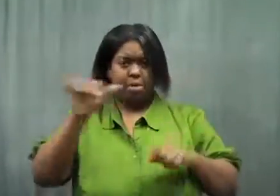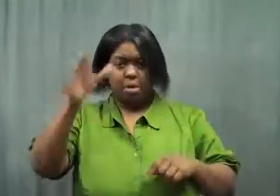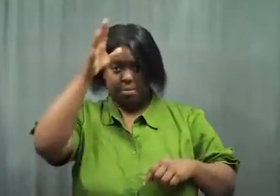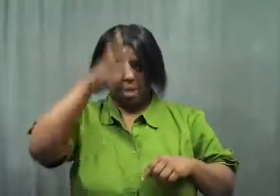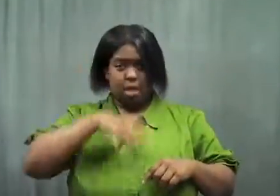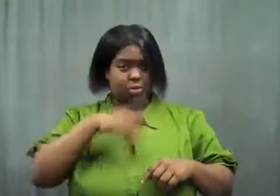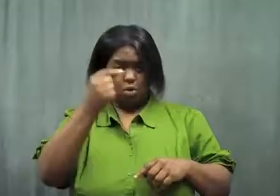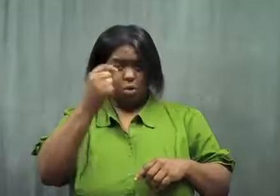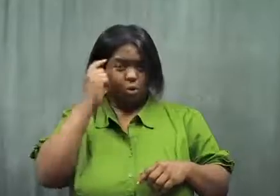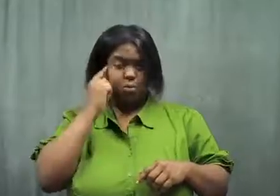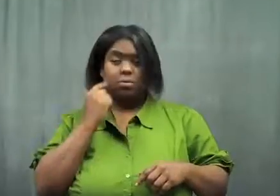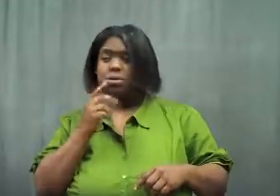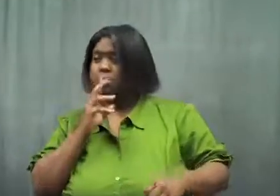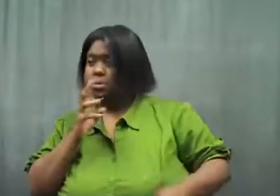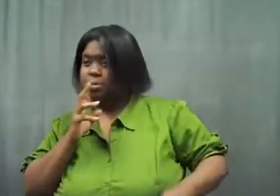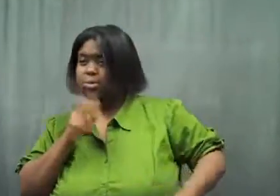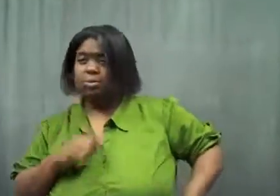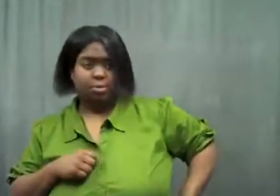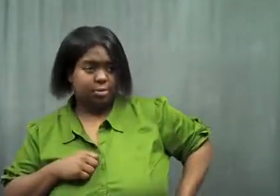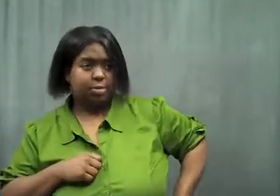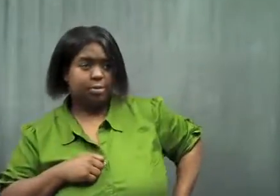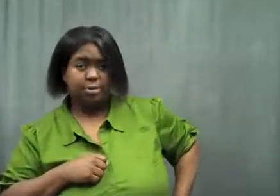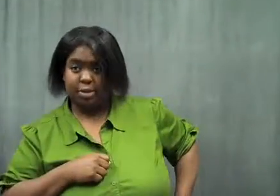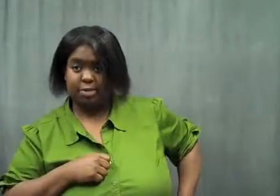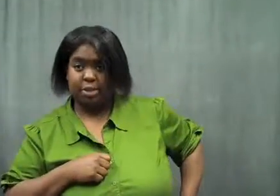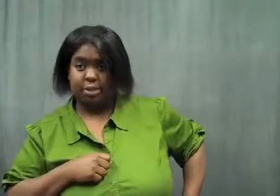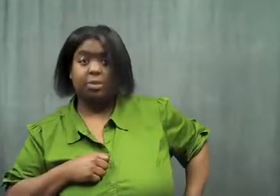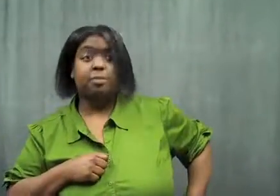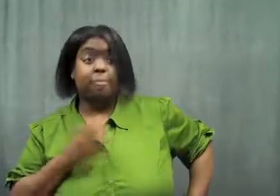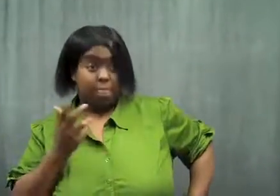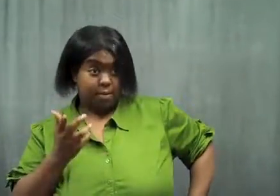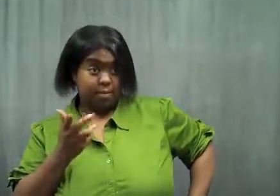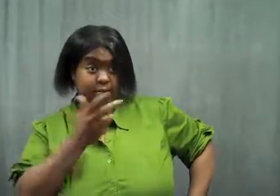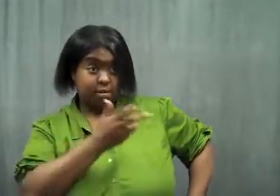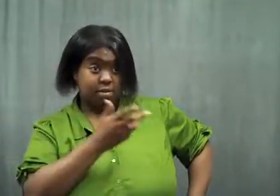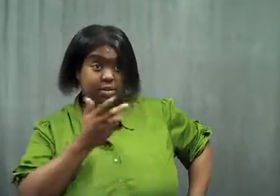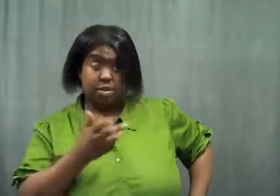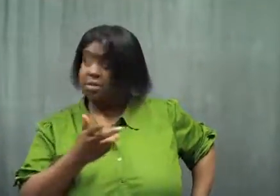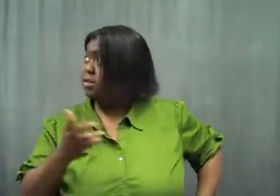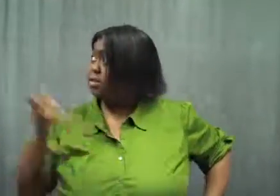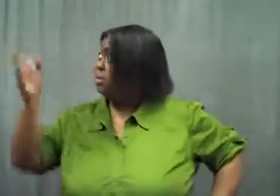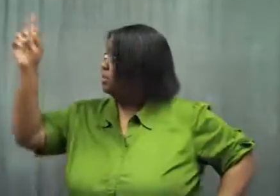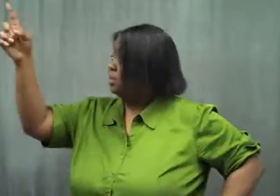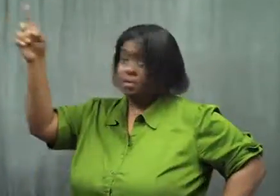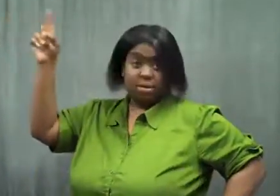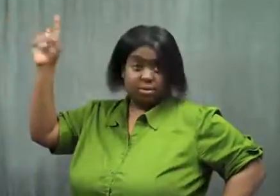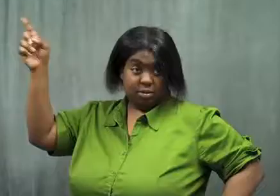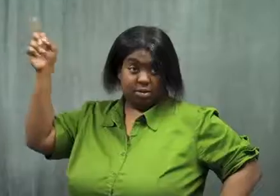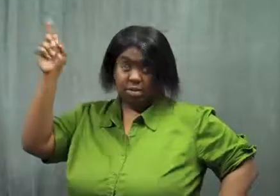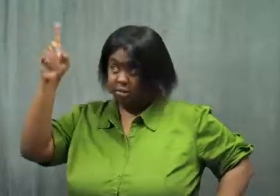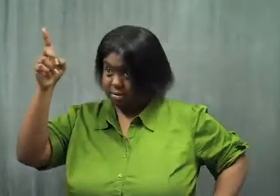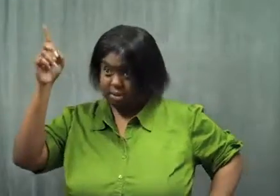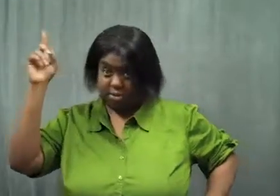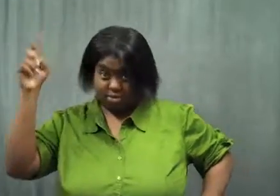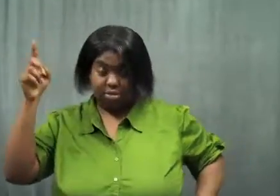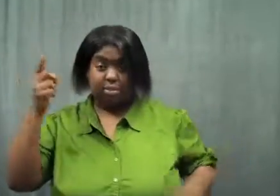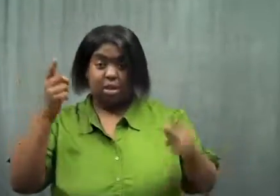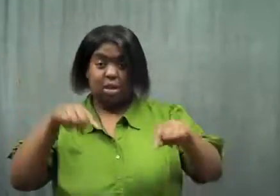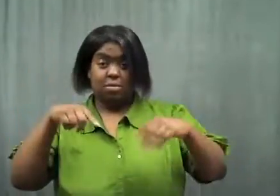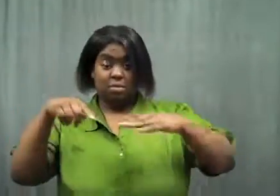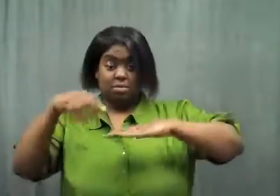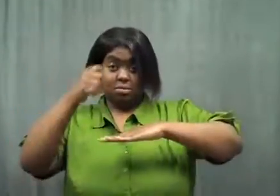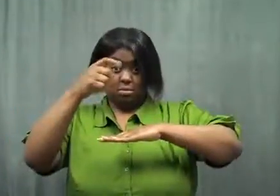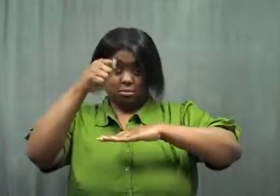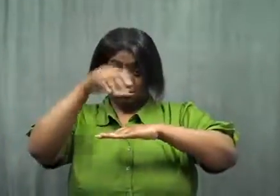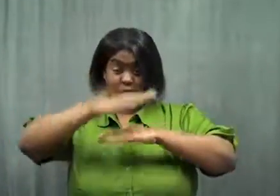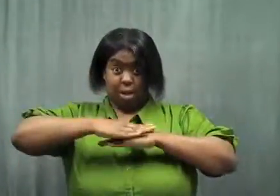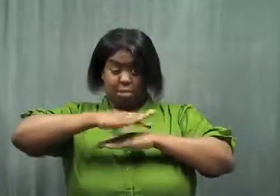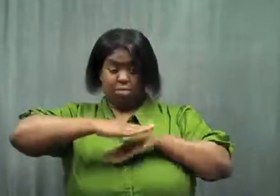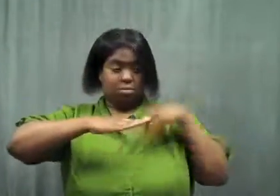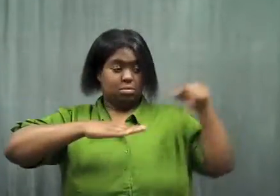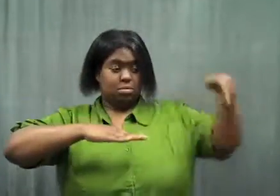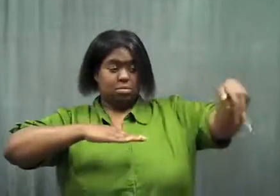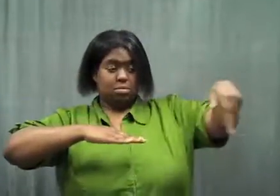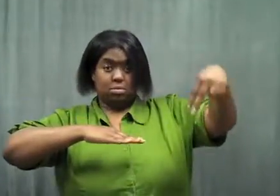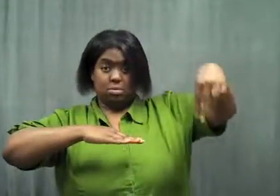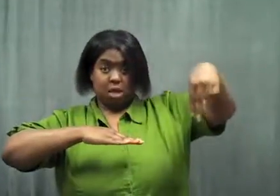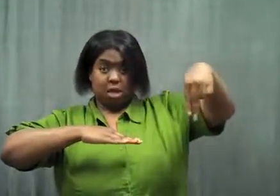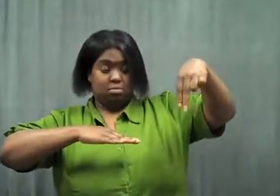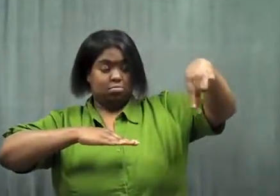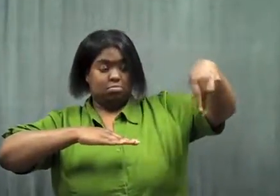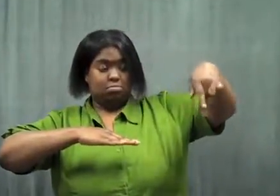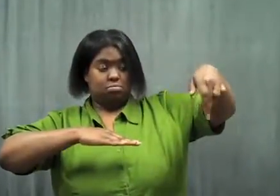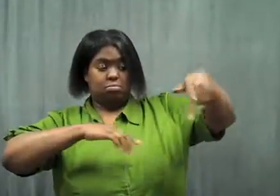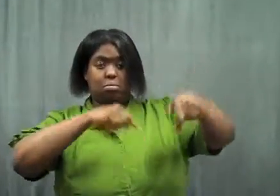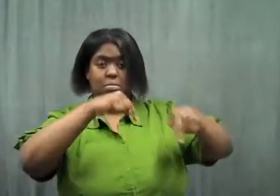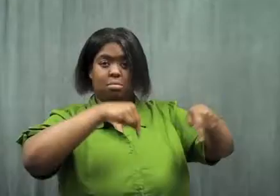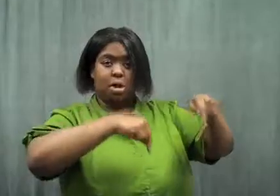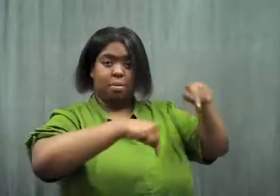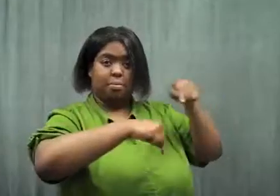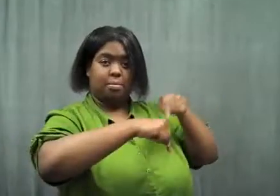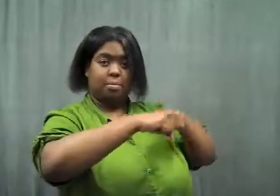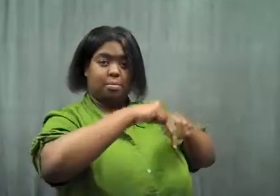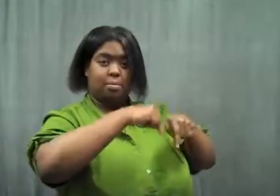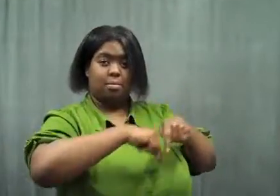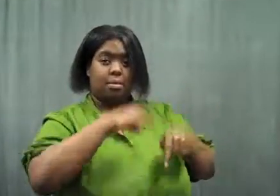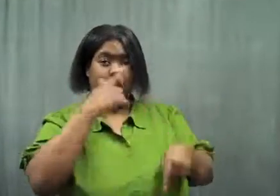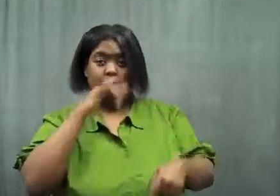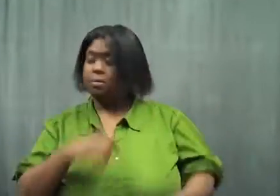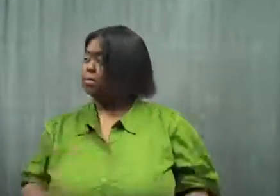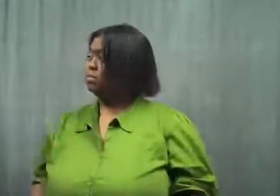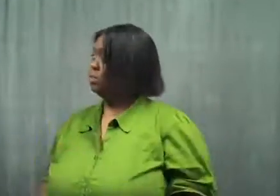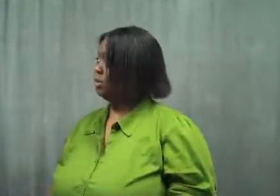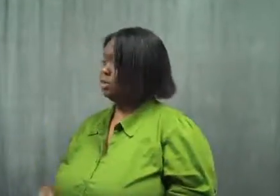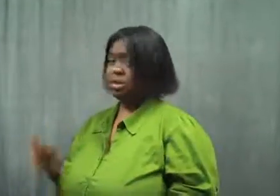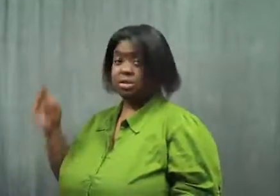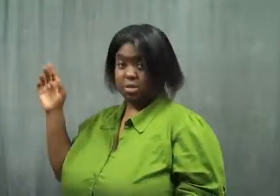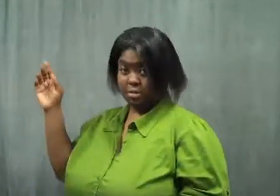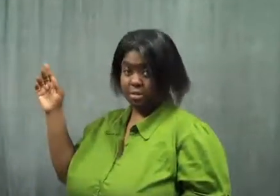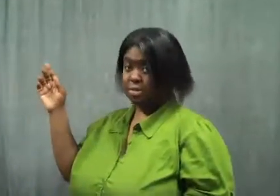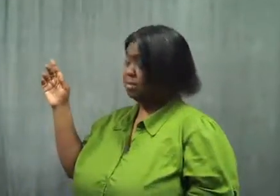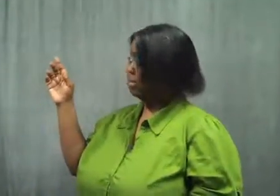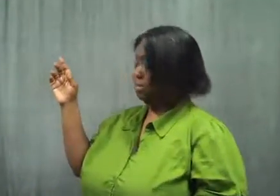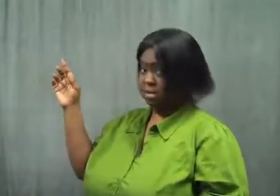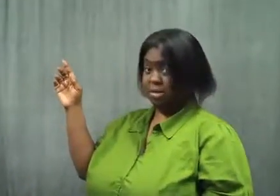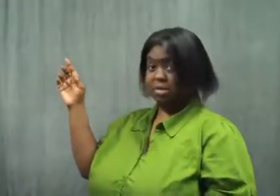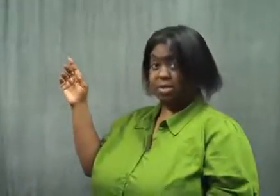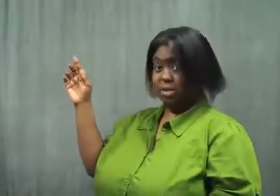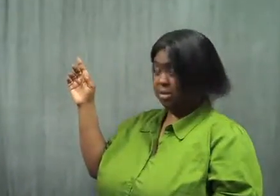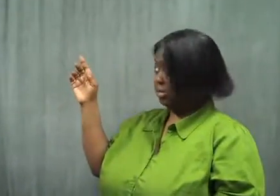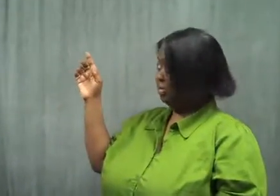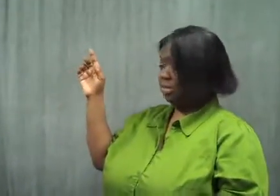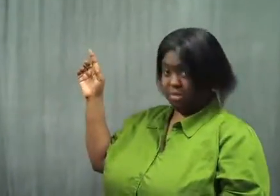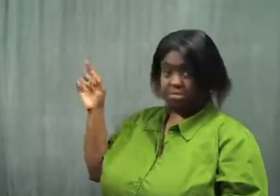He was giving his lecture, and at the same time, backing up.